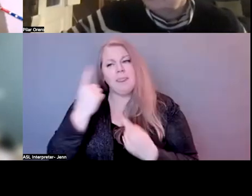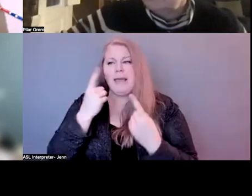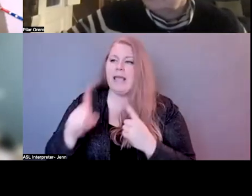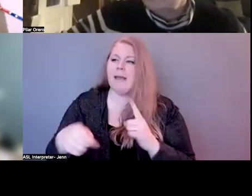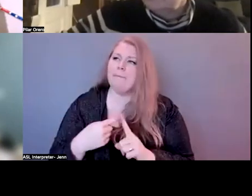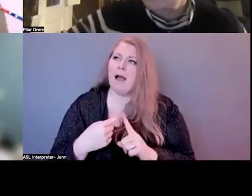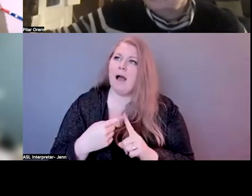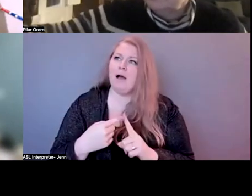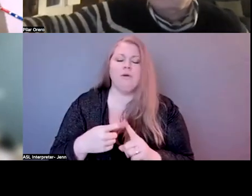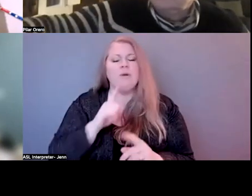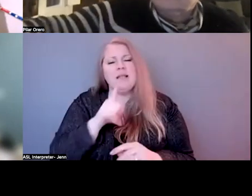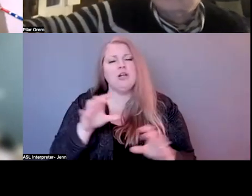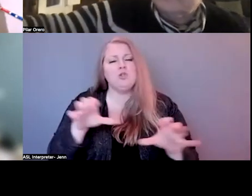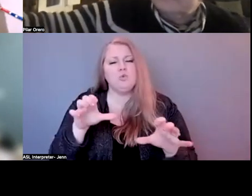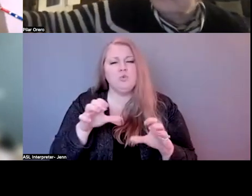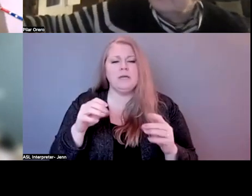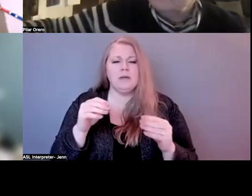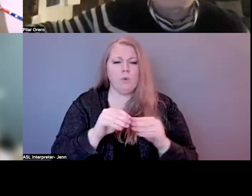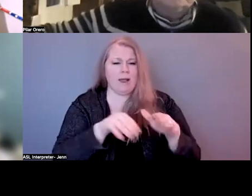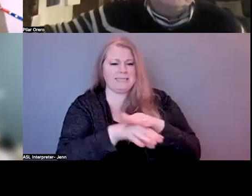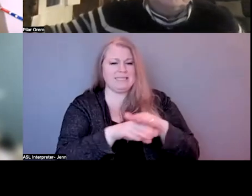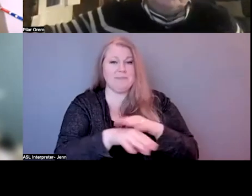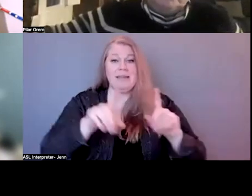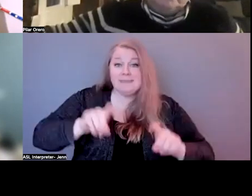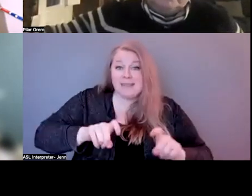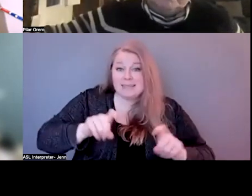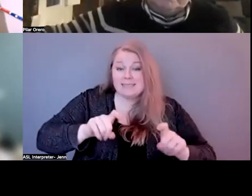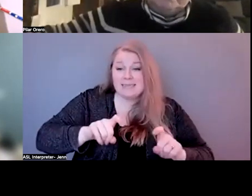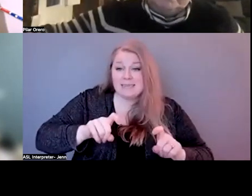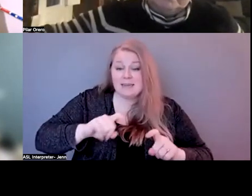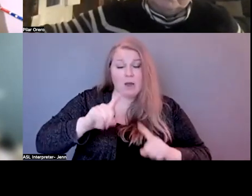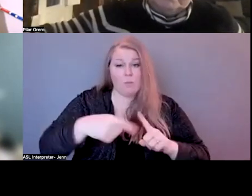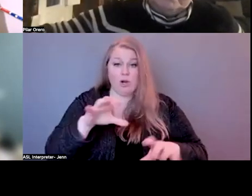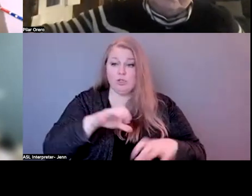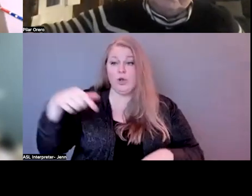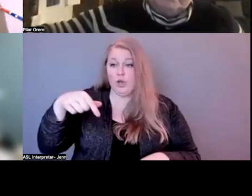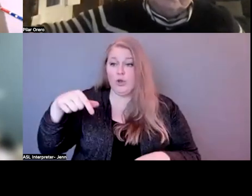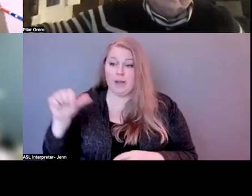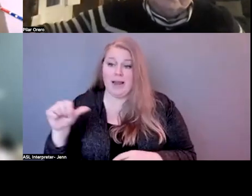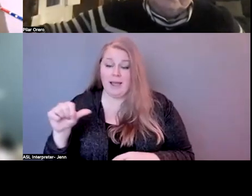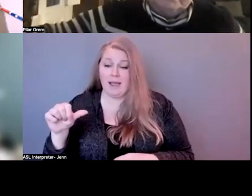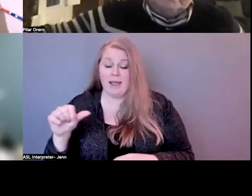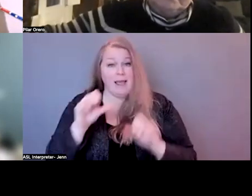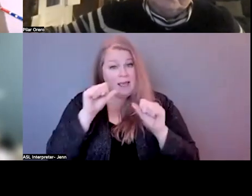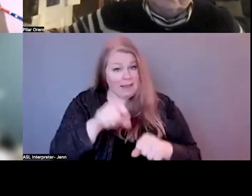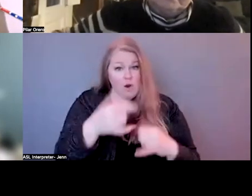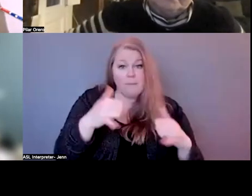Doing a little bit of accessibility testing when you are doing Q&A. Can you play the game one handed?